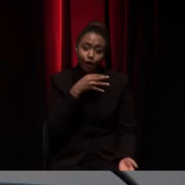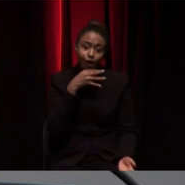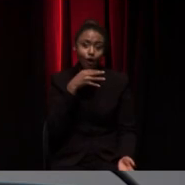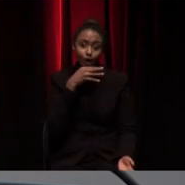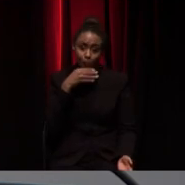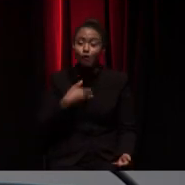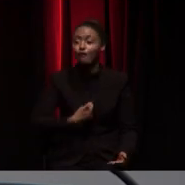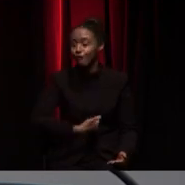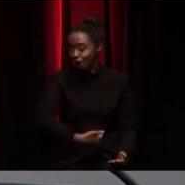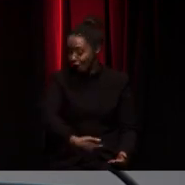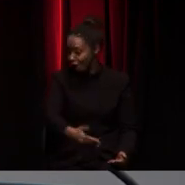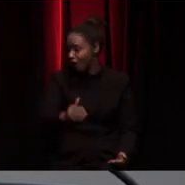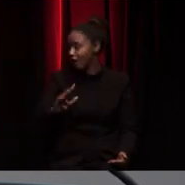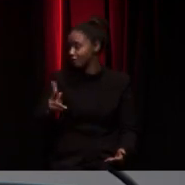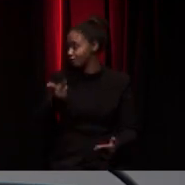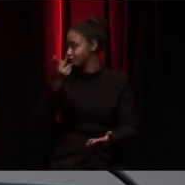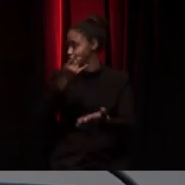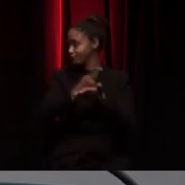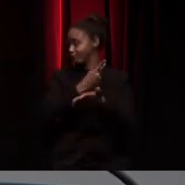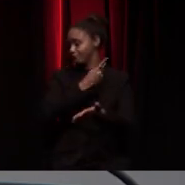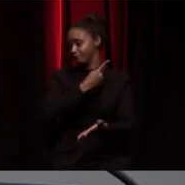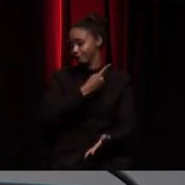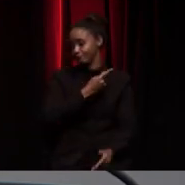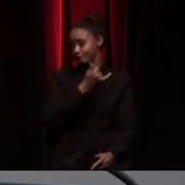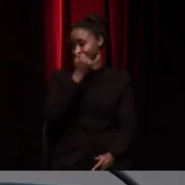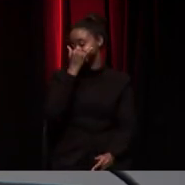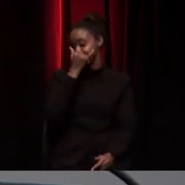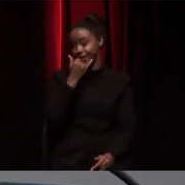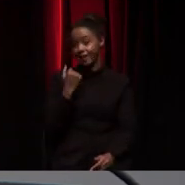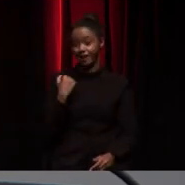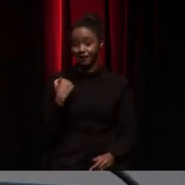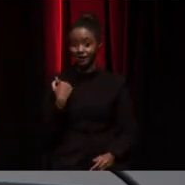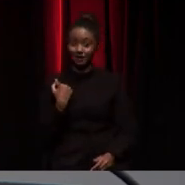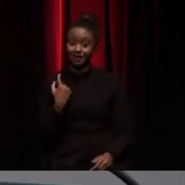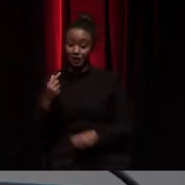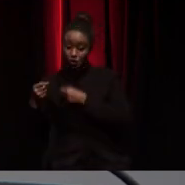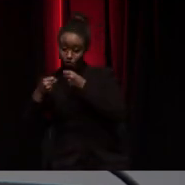it’s going to happen. In general, we young journalists